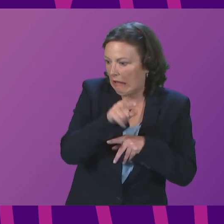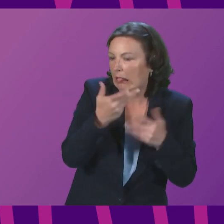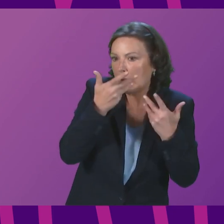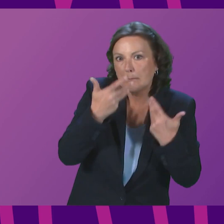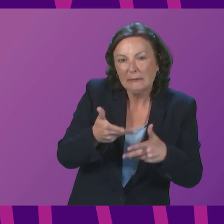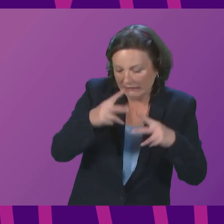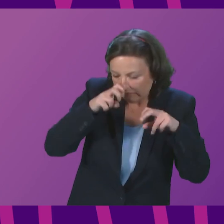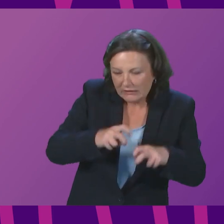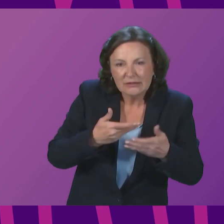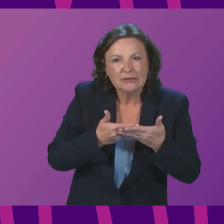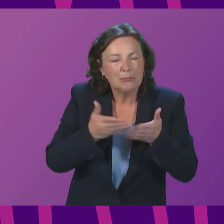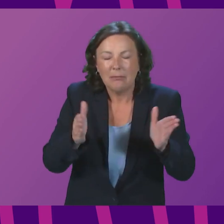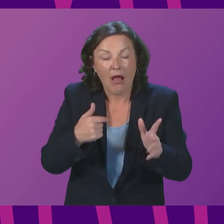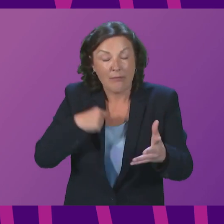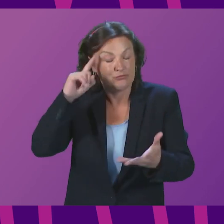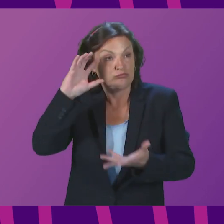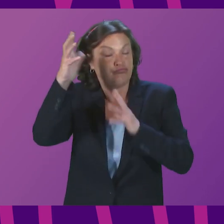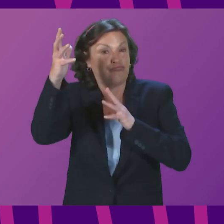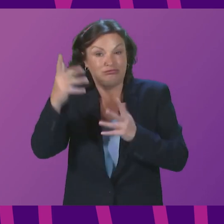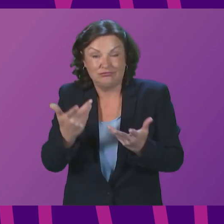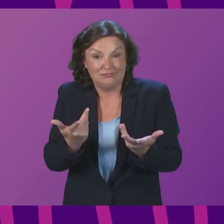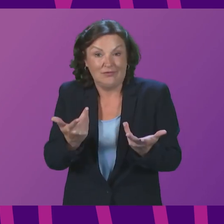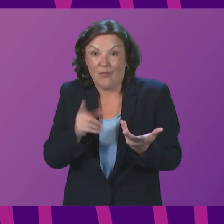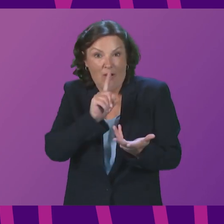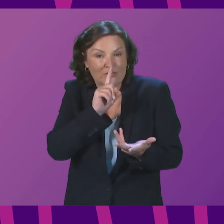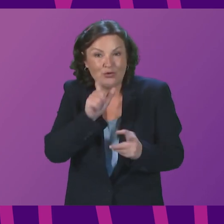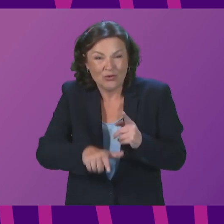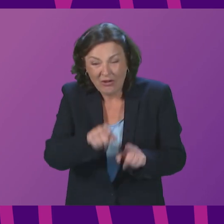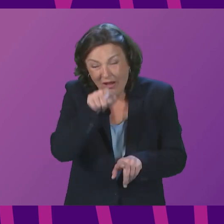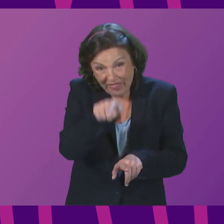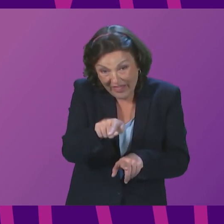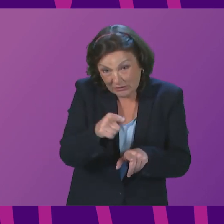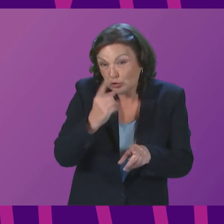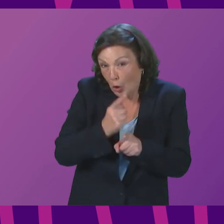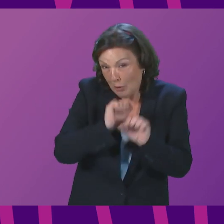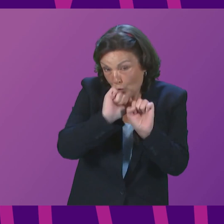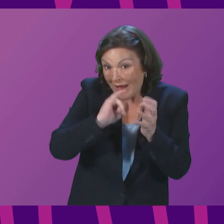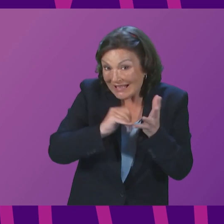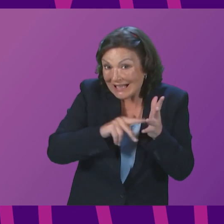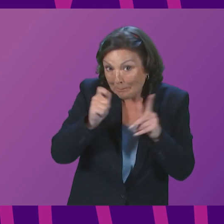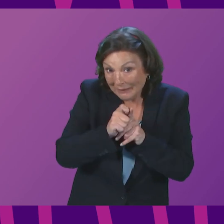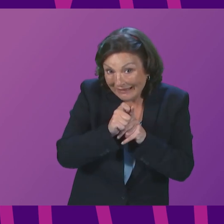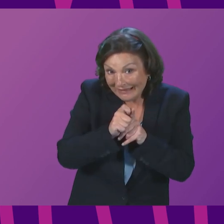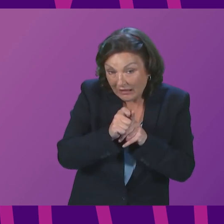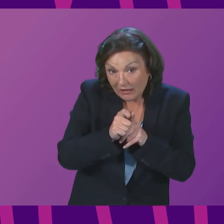The Patrick Grady incident happened six years ago and only now is there talk of change.